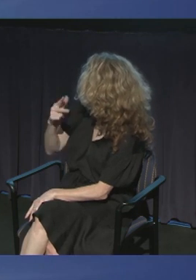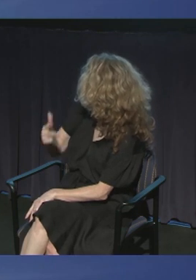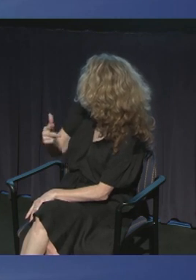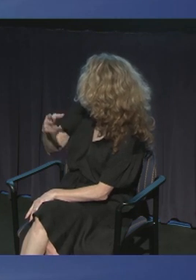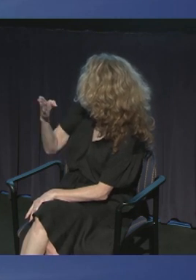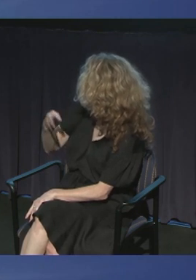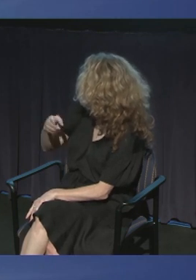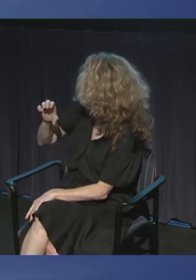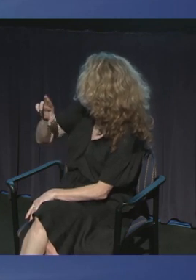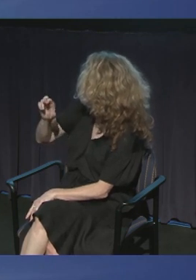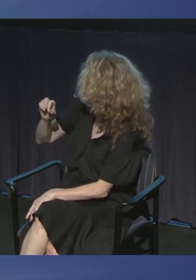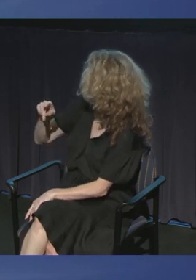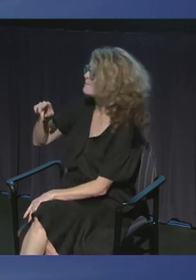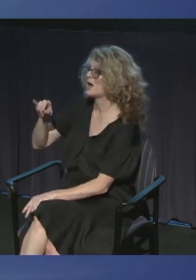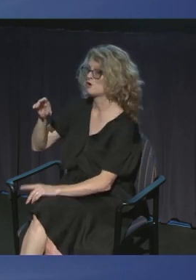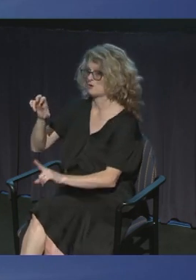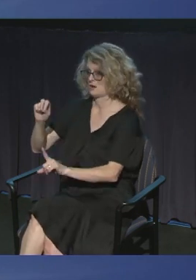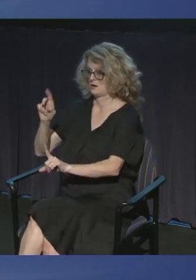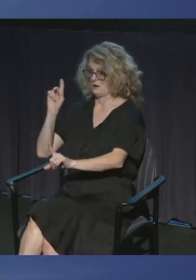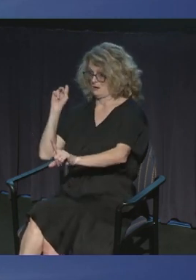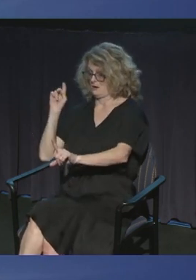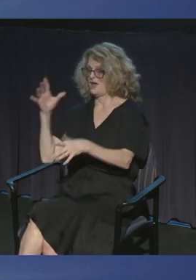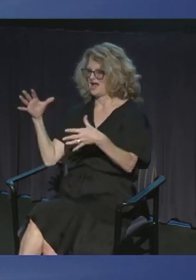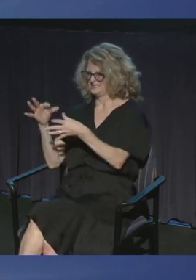THIS A BIT MORE CALLED